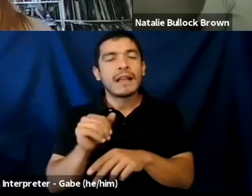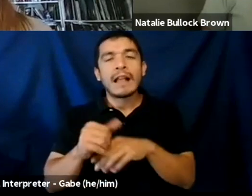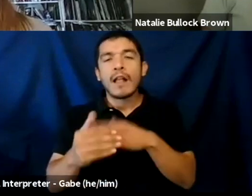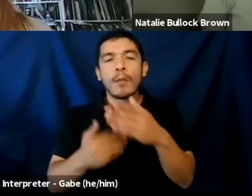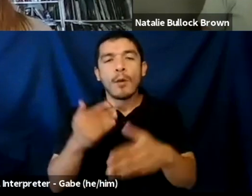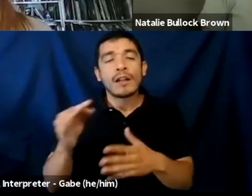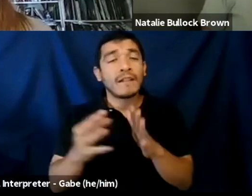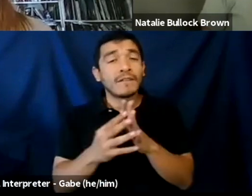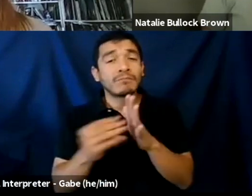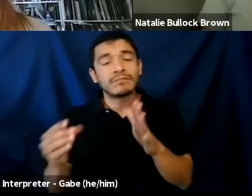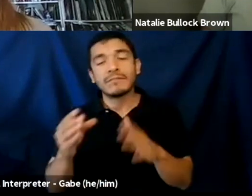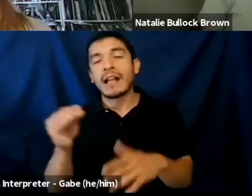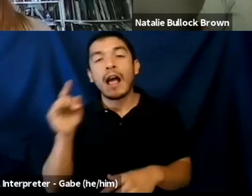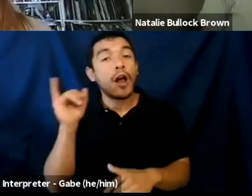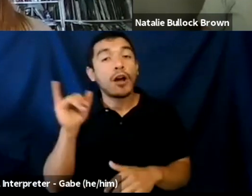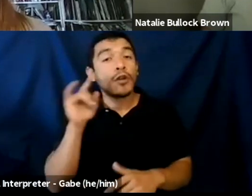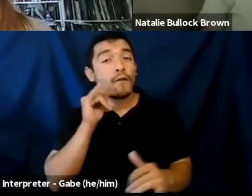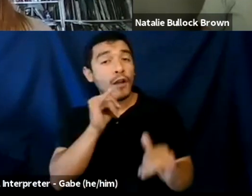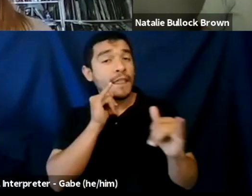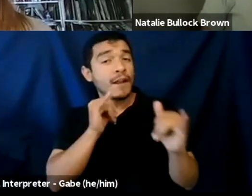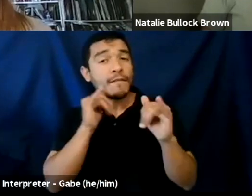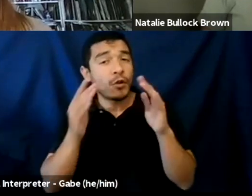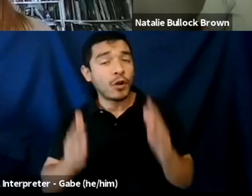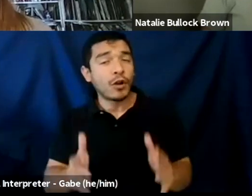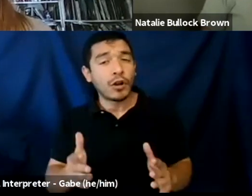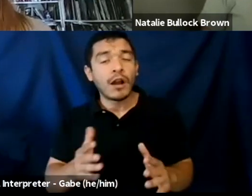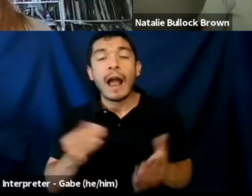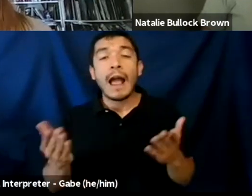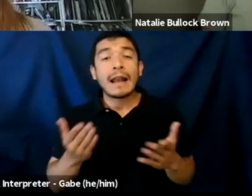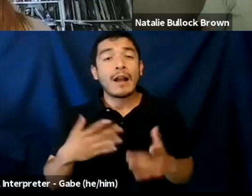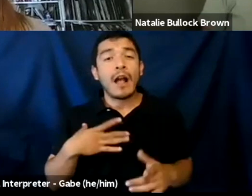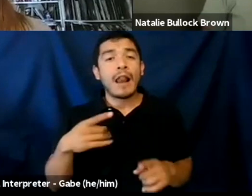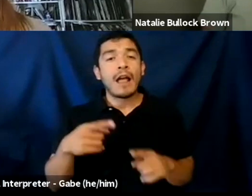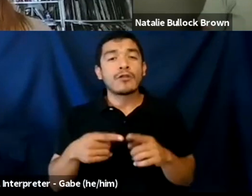"and also for the interviewers?" And here I'd like to ask Cassie,